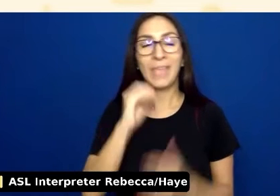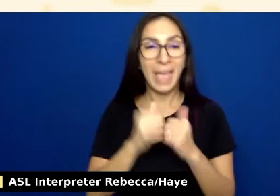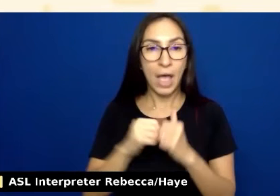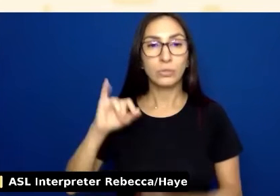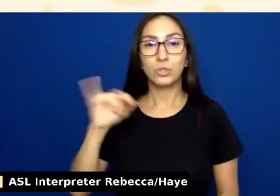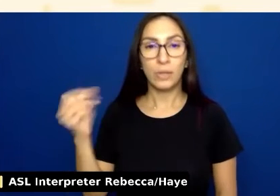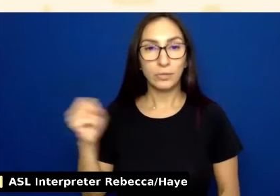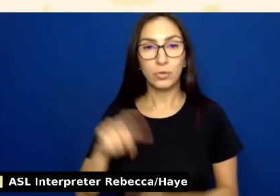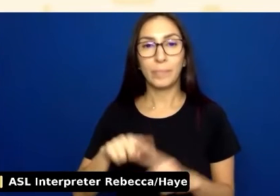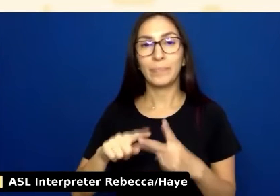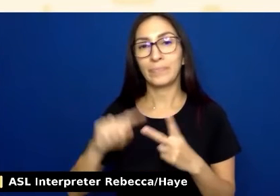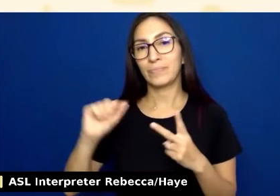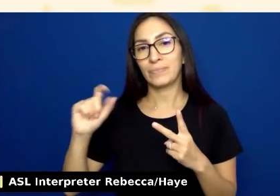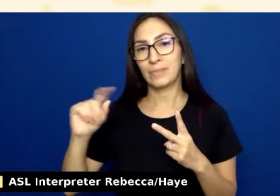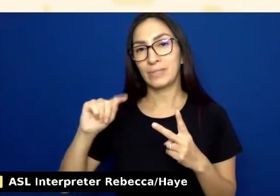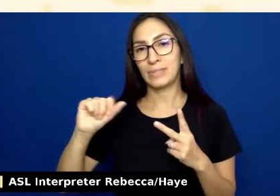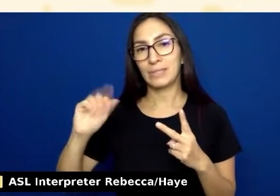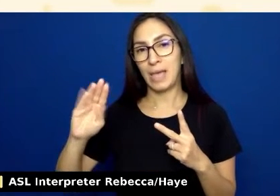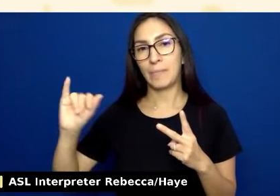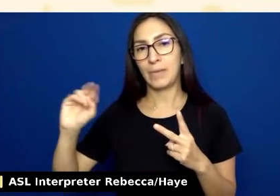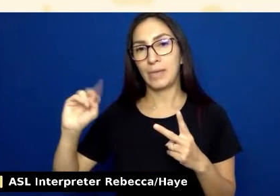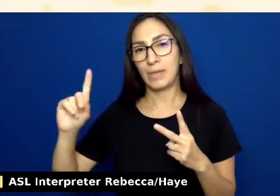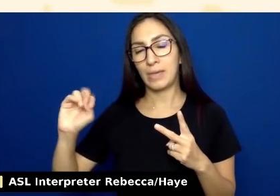So, as we can see in the JS code on the screen,